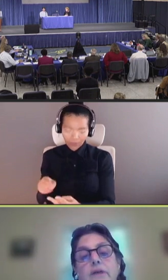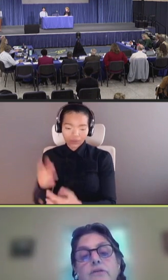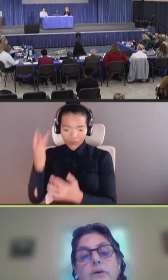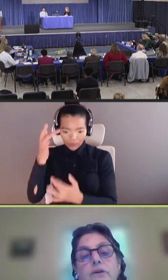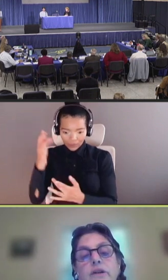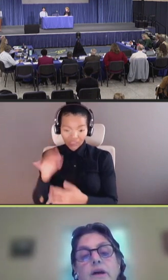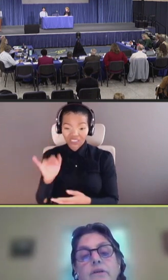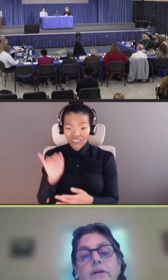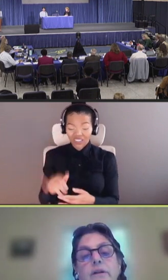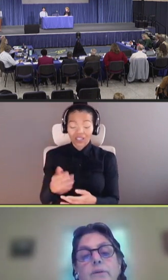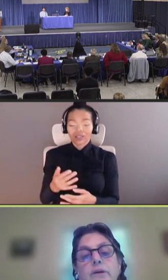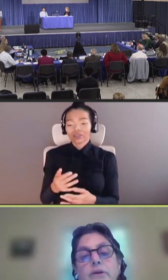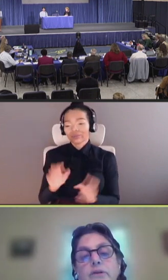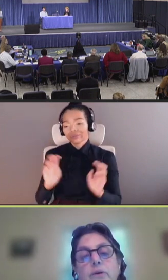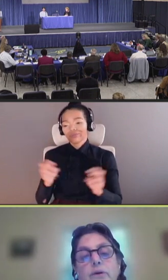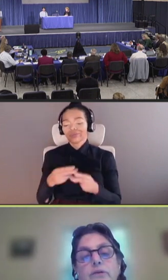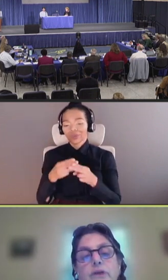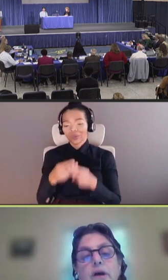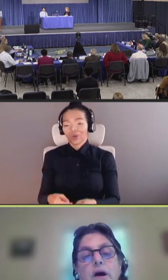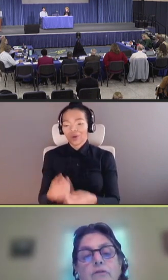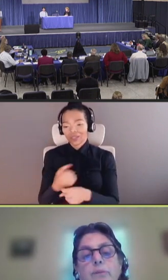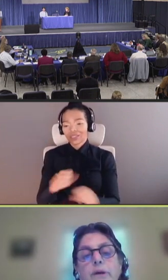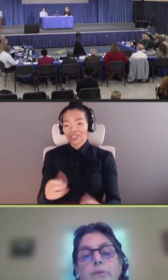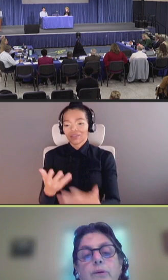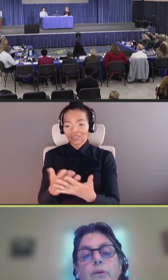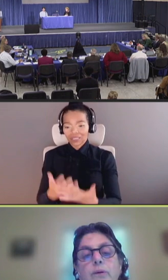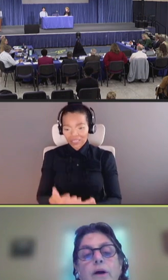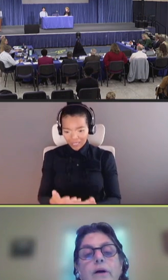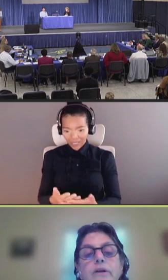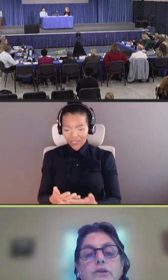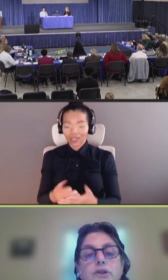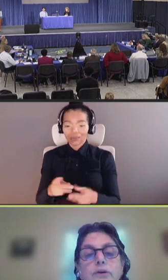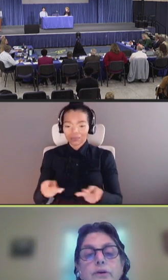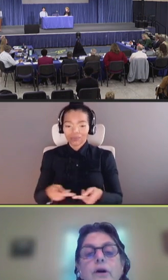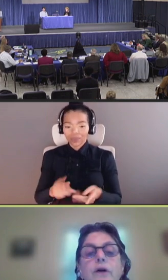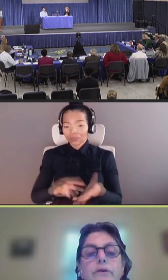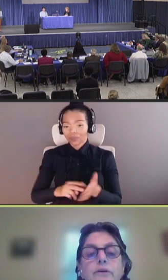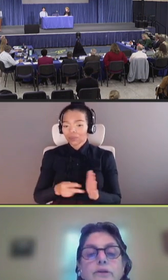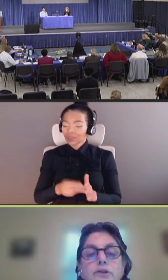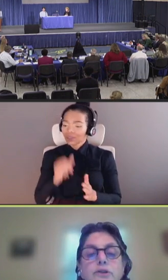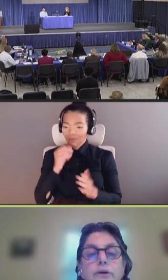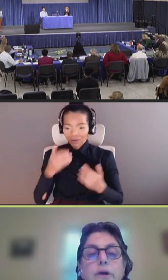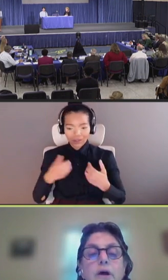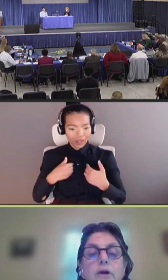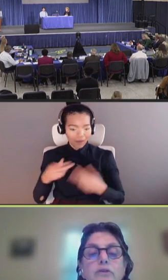it doesn't have unlimited resources for people who are uninsured or underinsured. So,